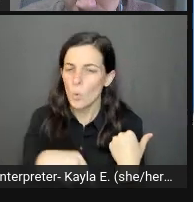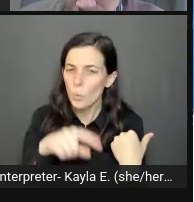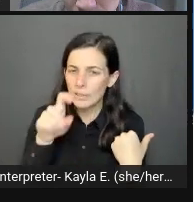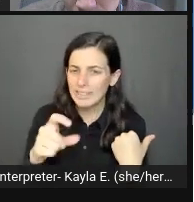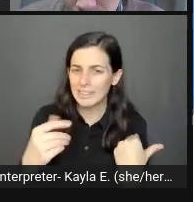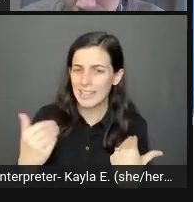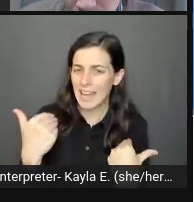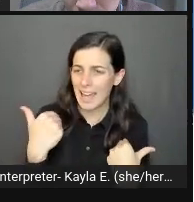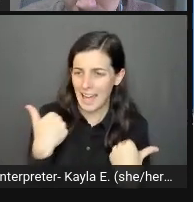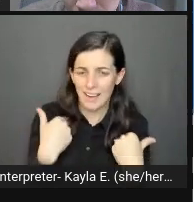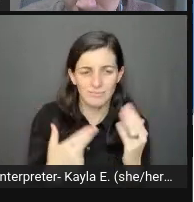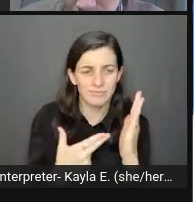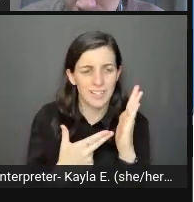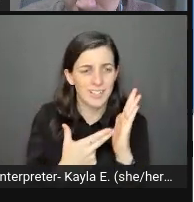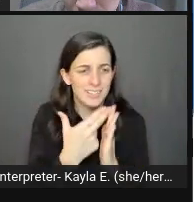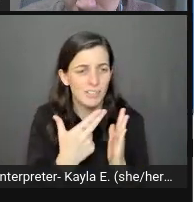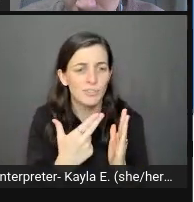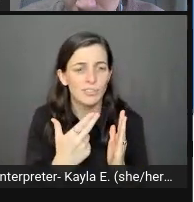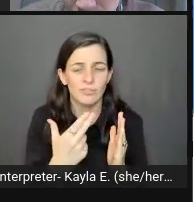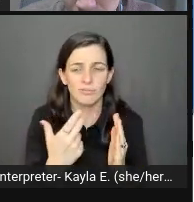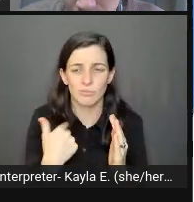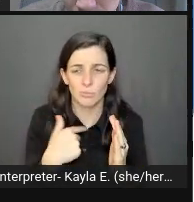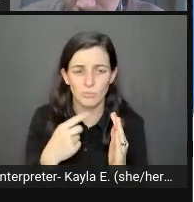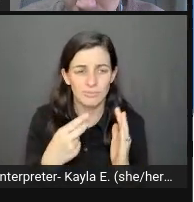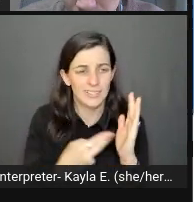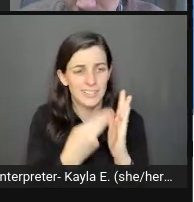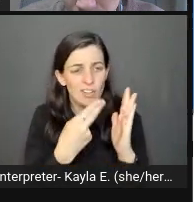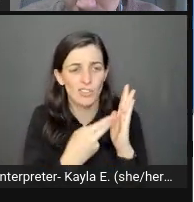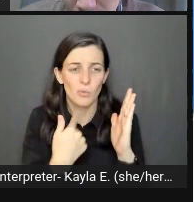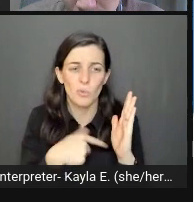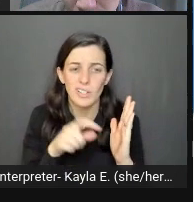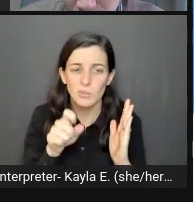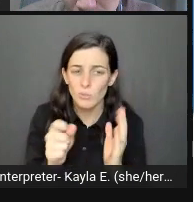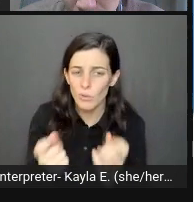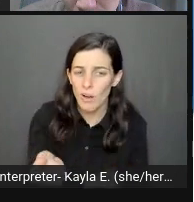We need to understand that focusing on majority